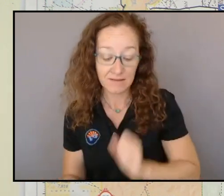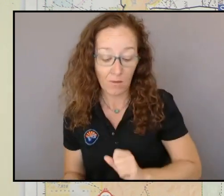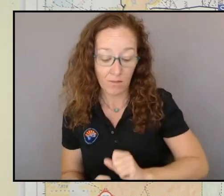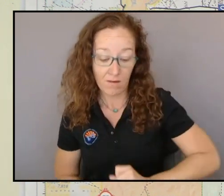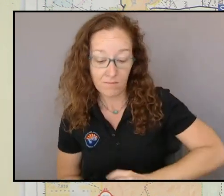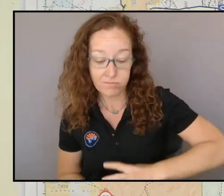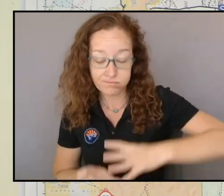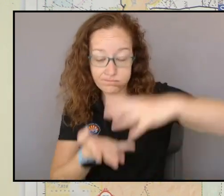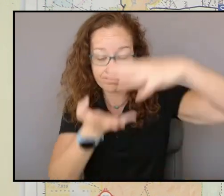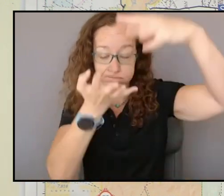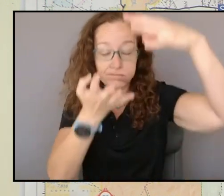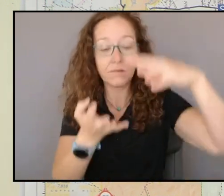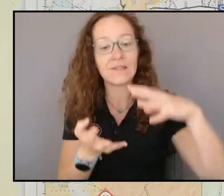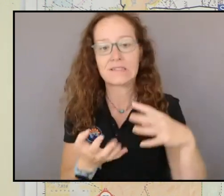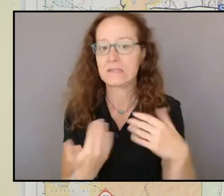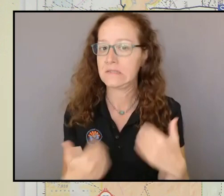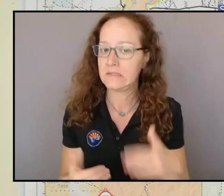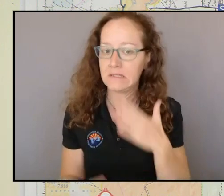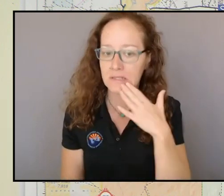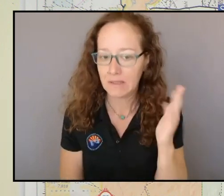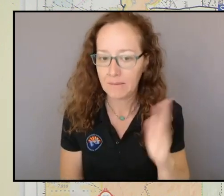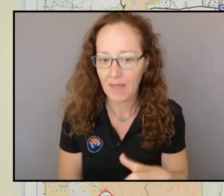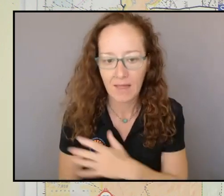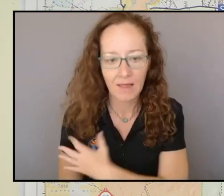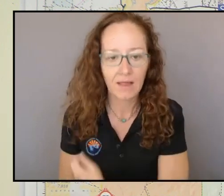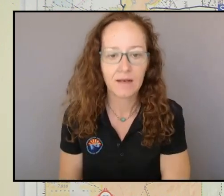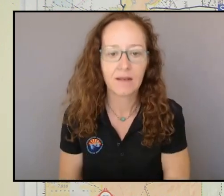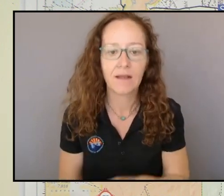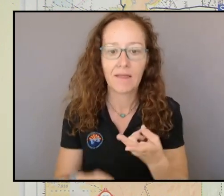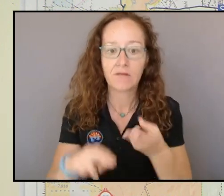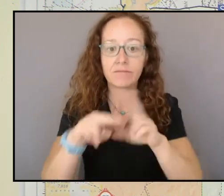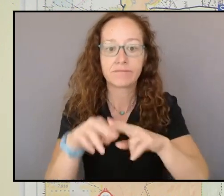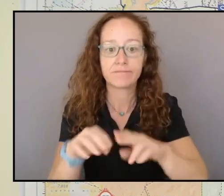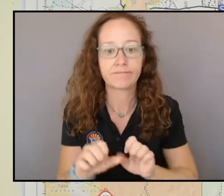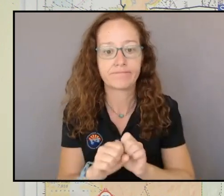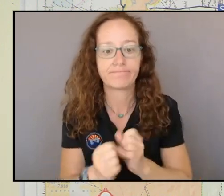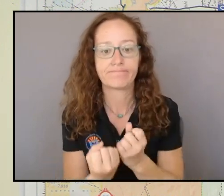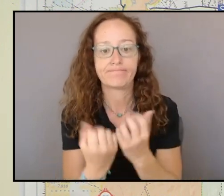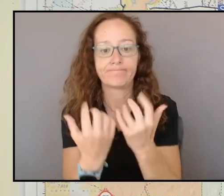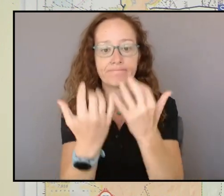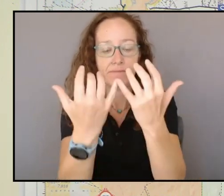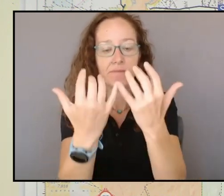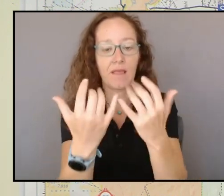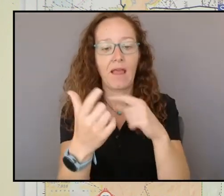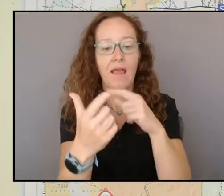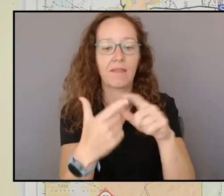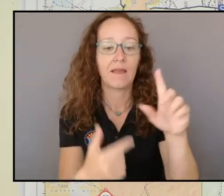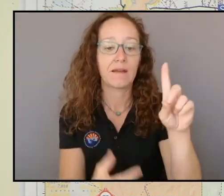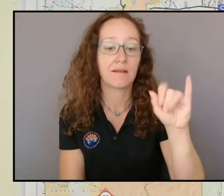up here and it could most certainly wrap around the top of Division Kilo here and move out to the east. Main